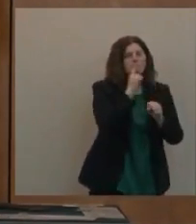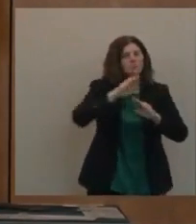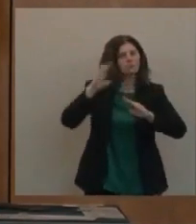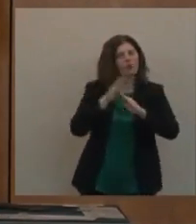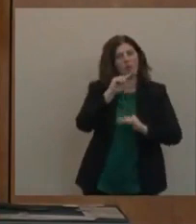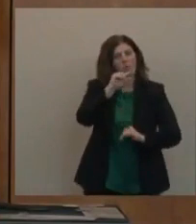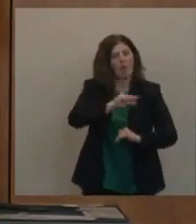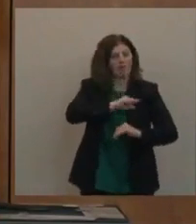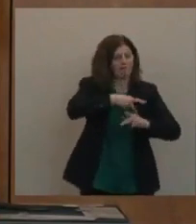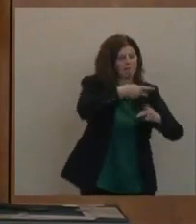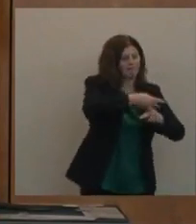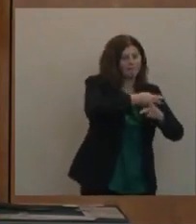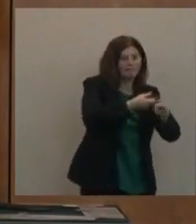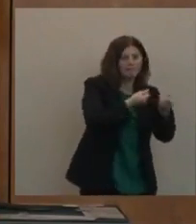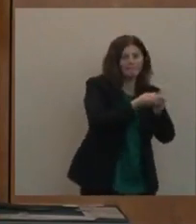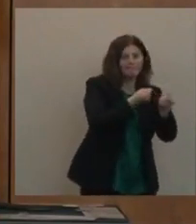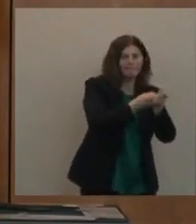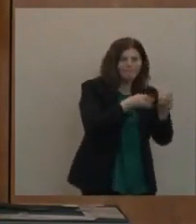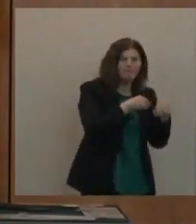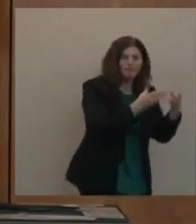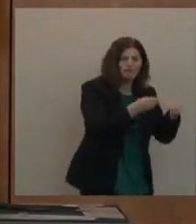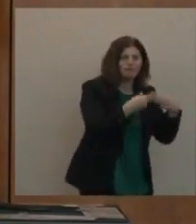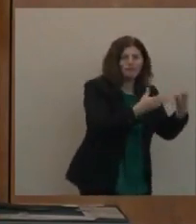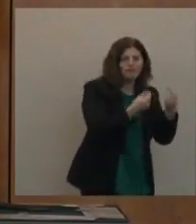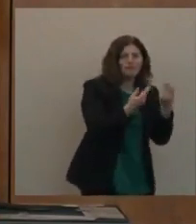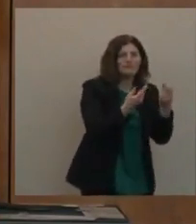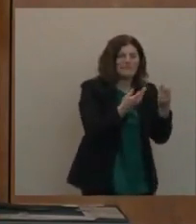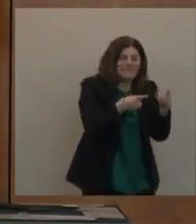PARTICULAR NURSING HOME WHERE WE MIGHT HAVE A COVID-19 INFECTION.